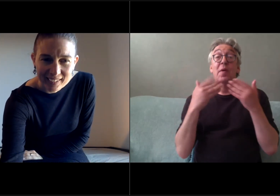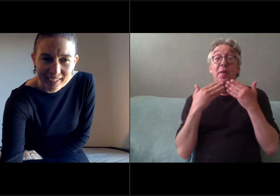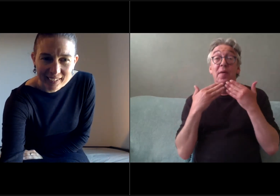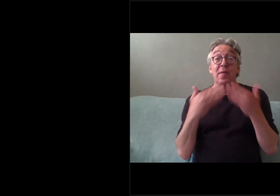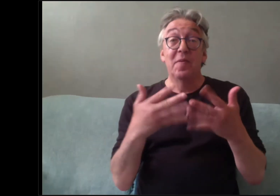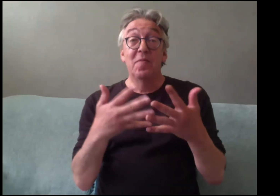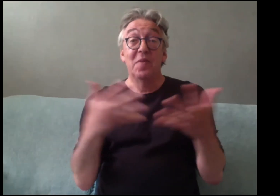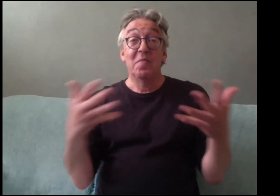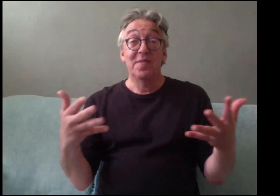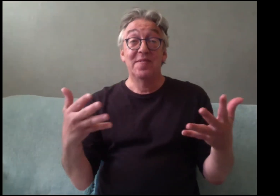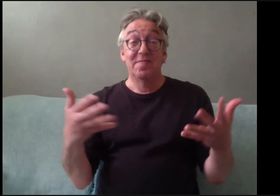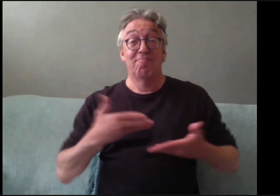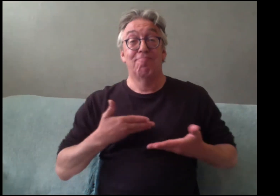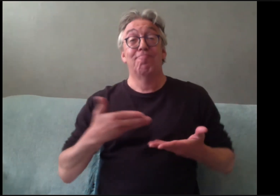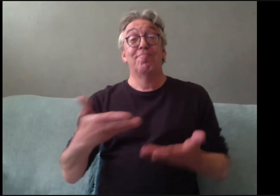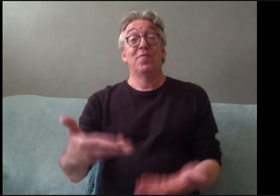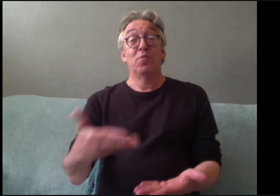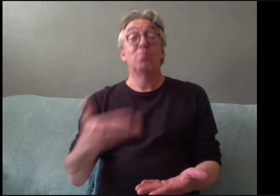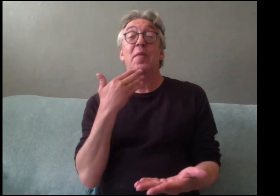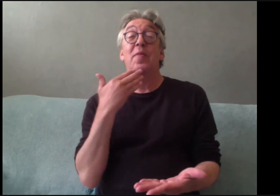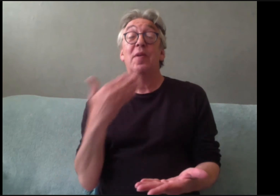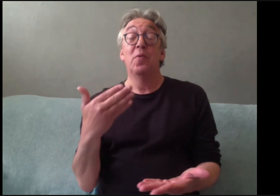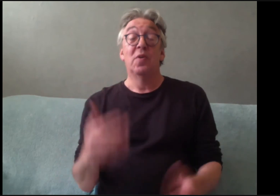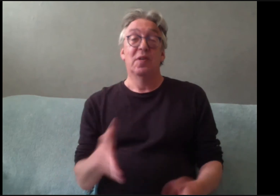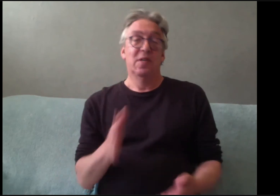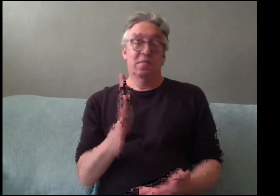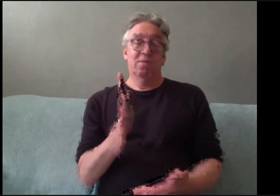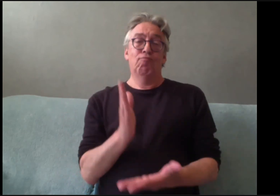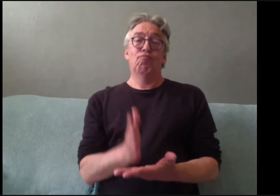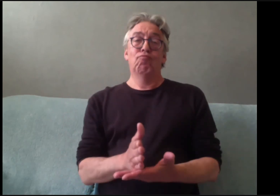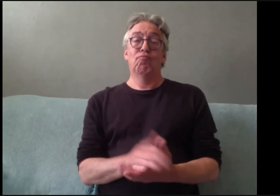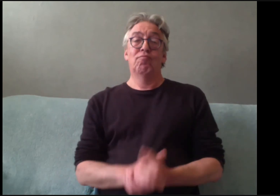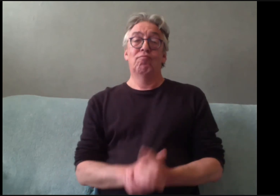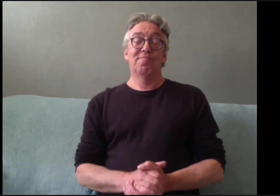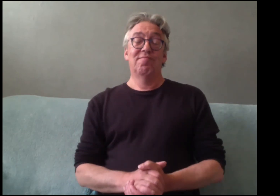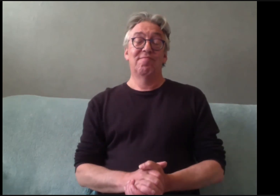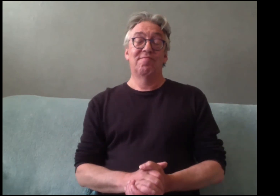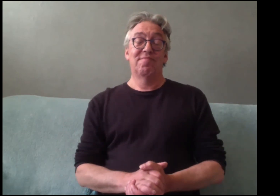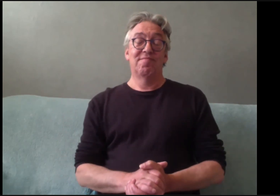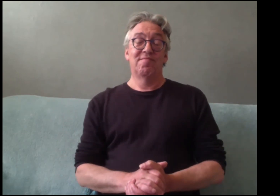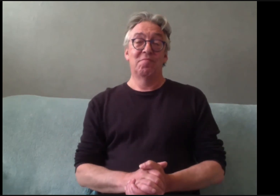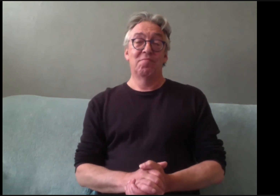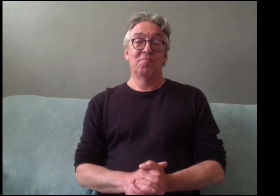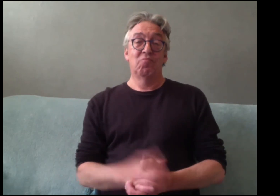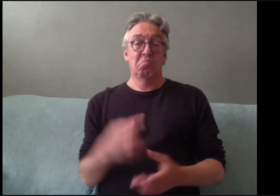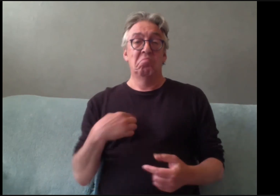Indeed, I won't be able to bring a lot of new information